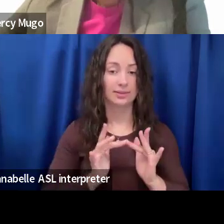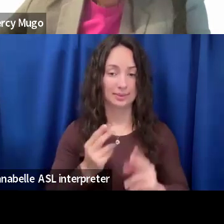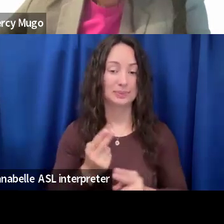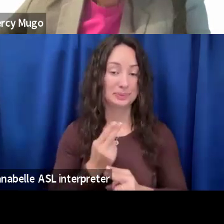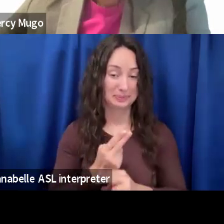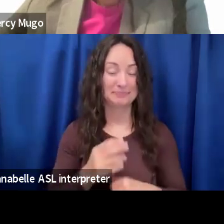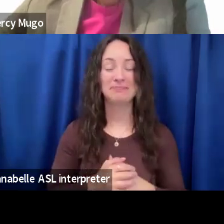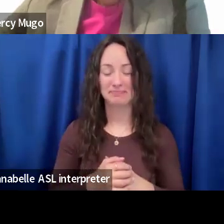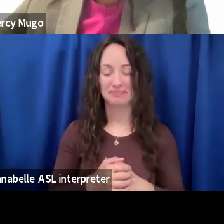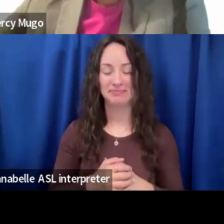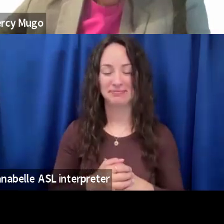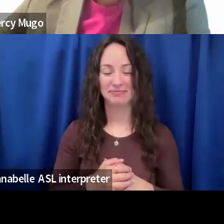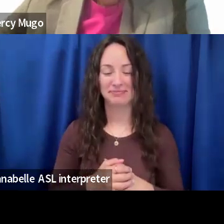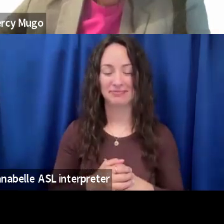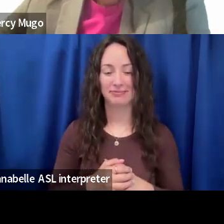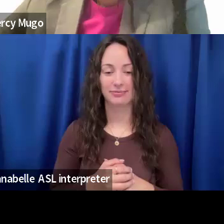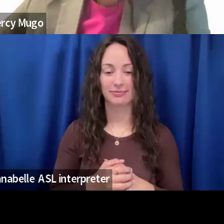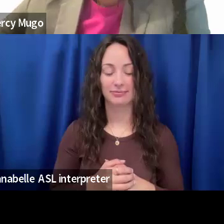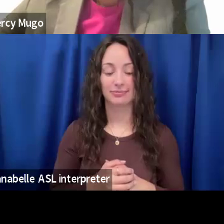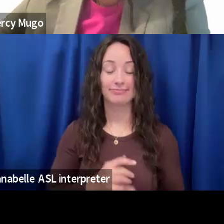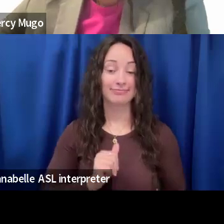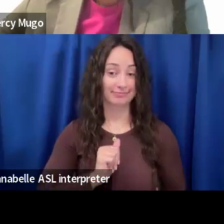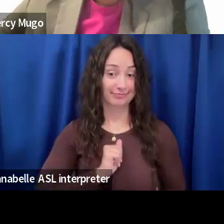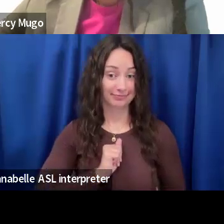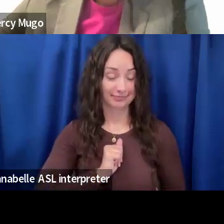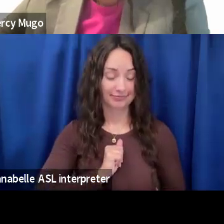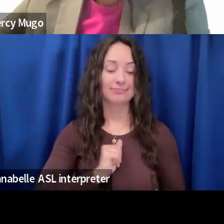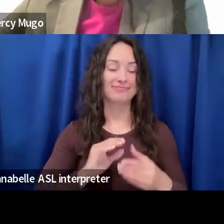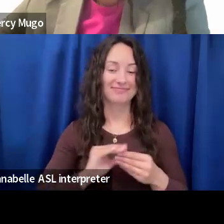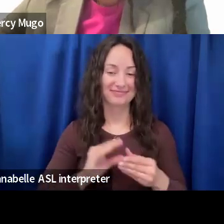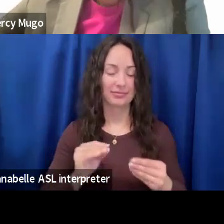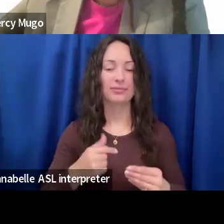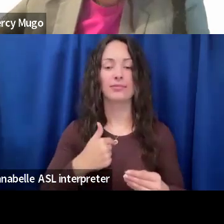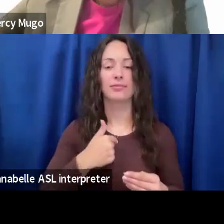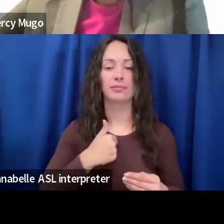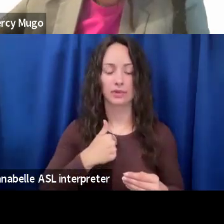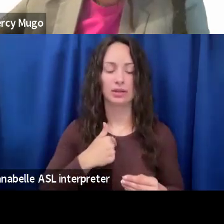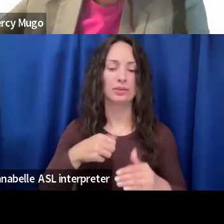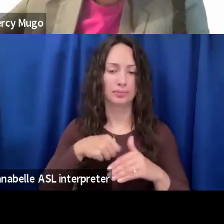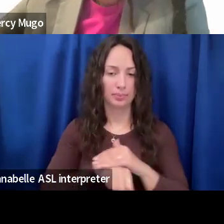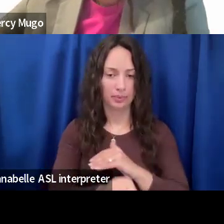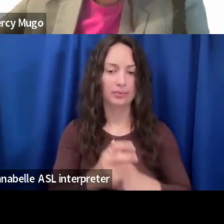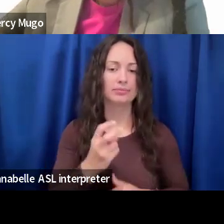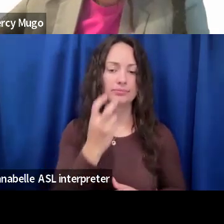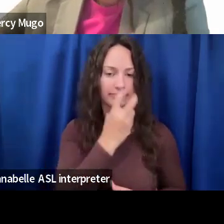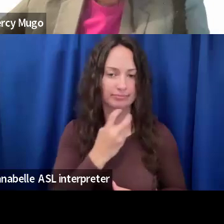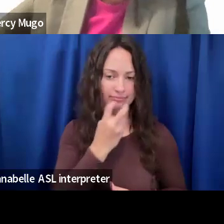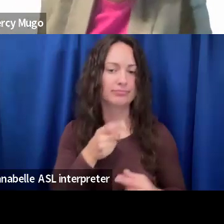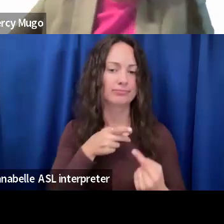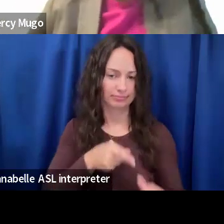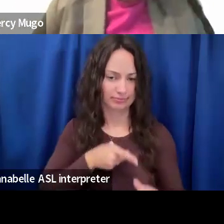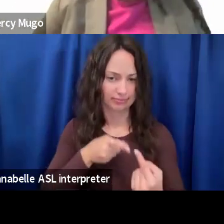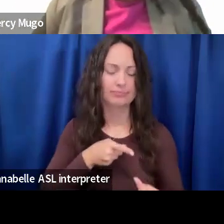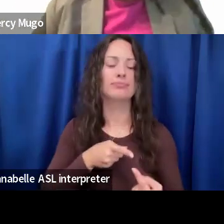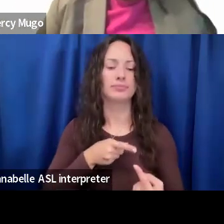On a personal note I was born with a speech impairment. It has been a true honor to